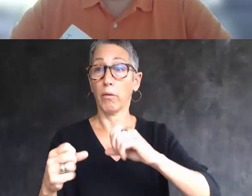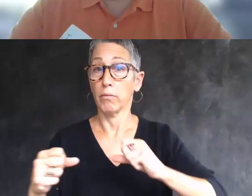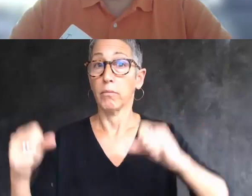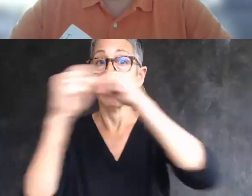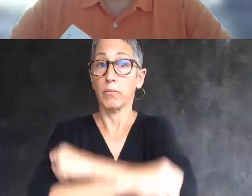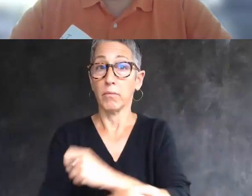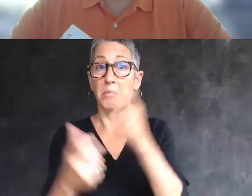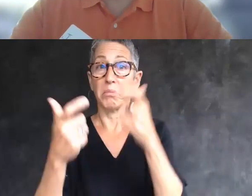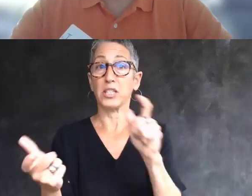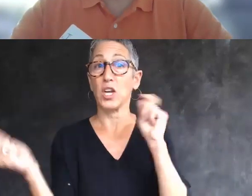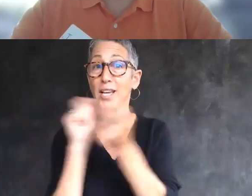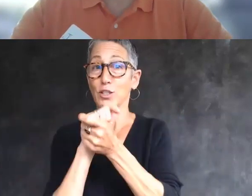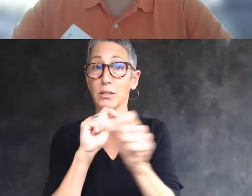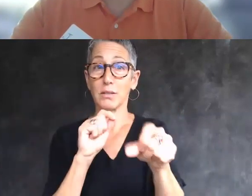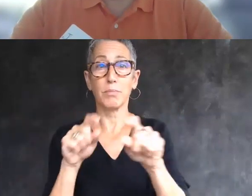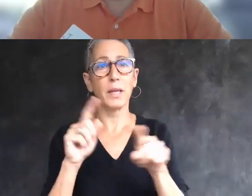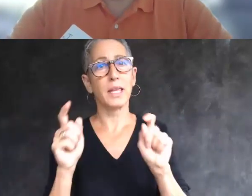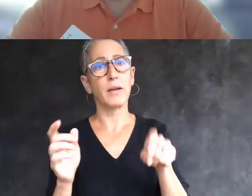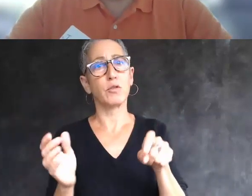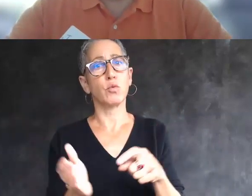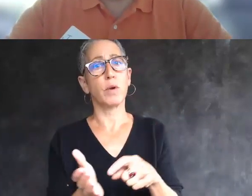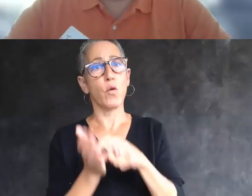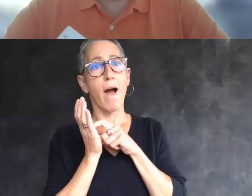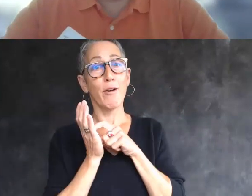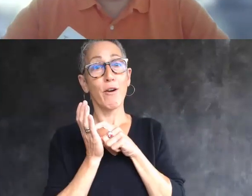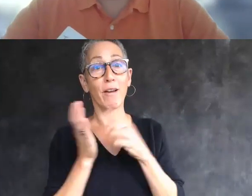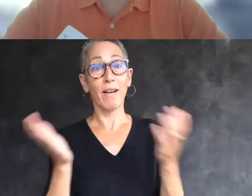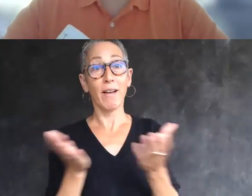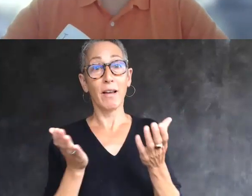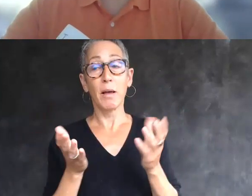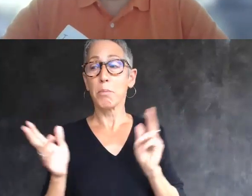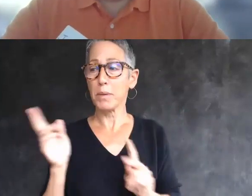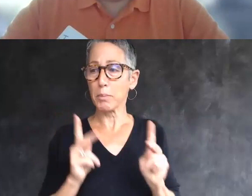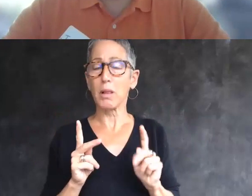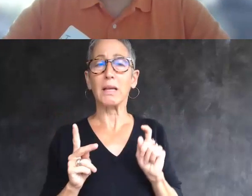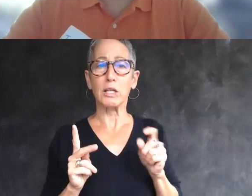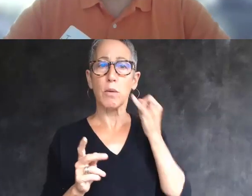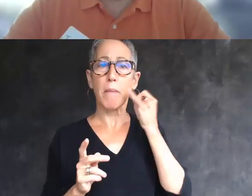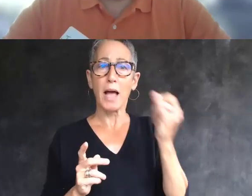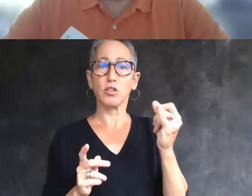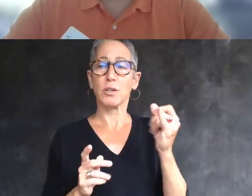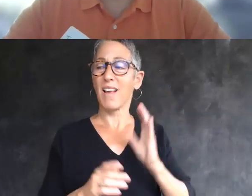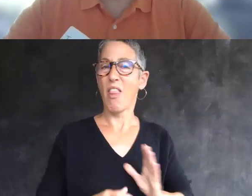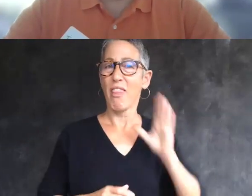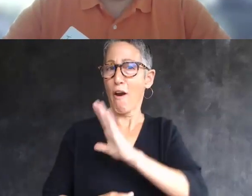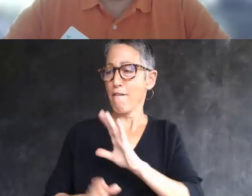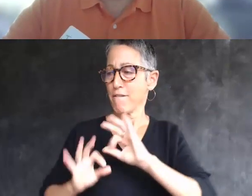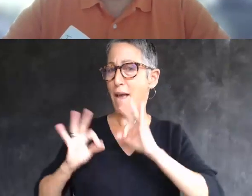And I think we have to require that they fight like it was their family on the line. You know, sometimes the people that are in leadership are a few, many steps removed